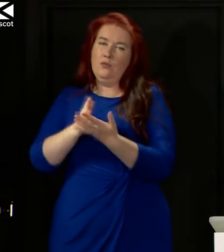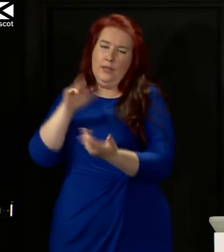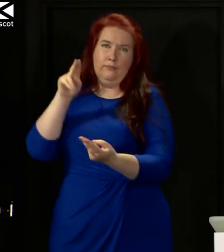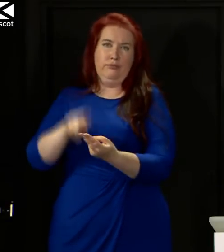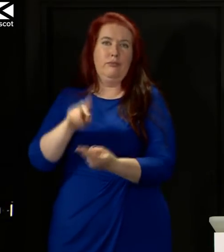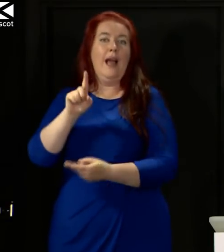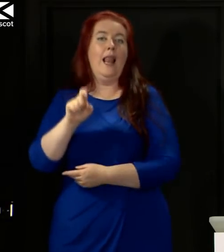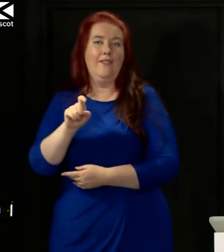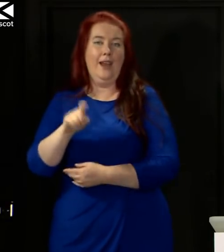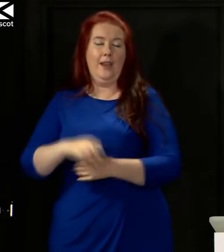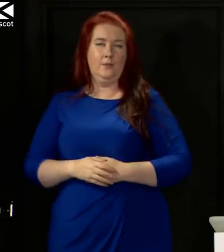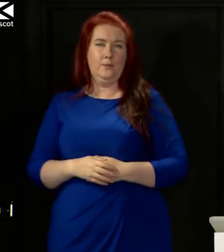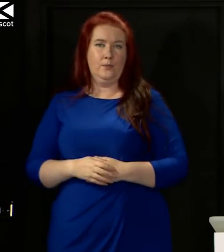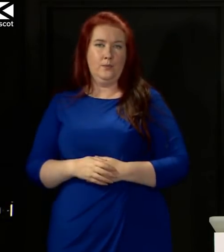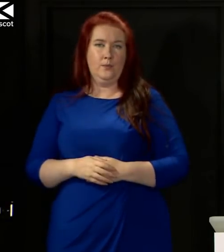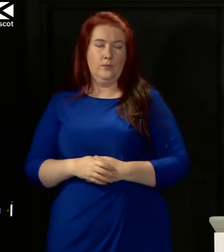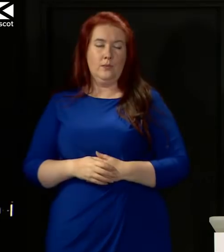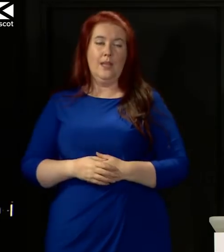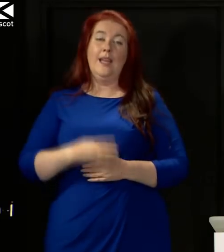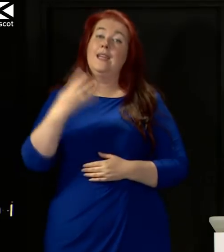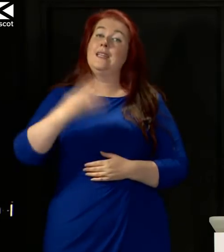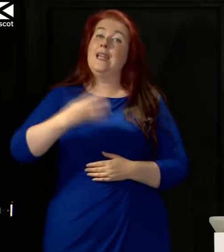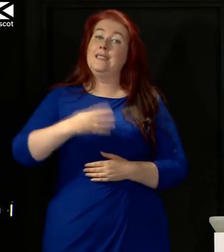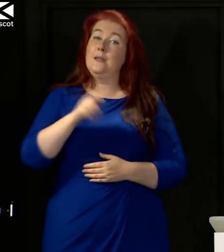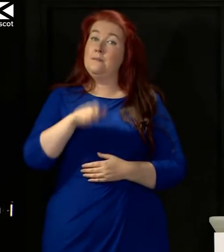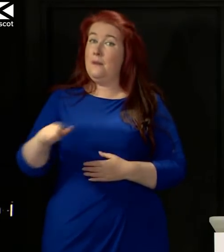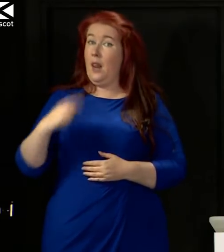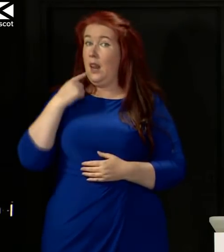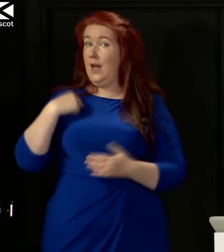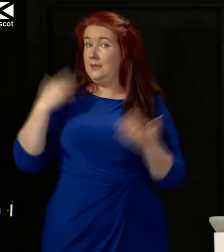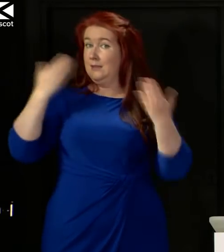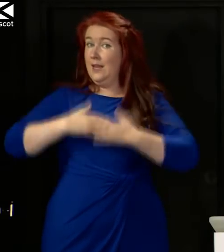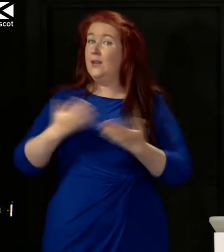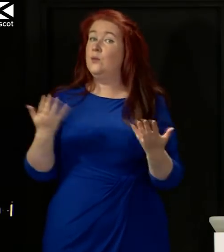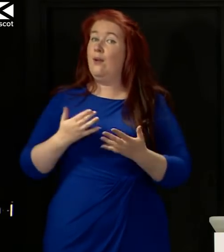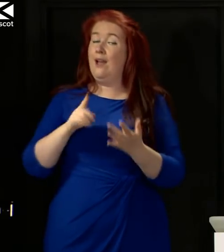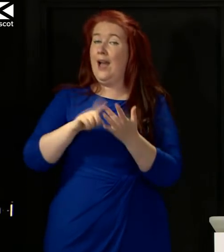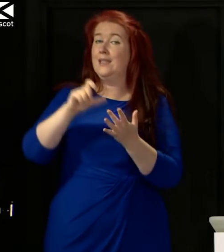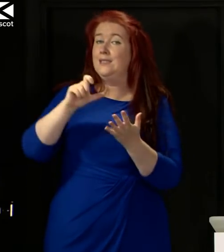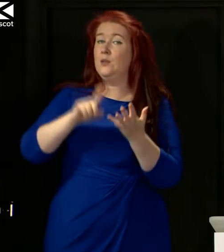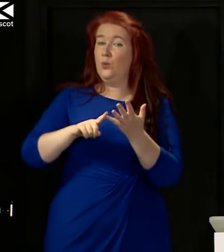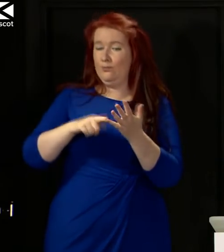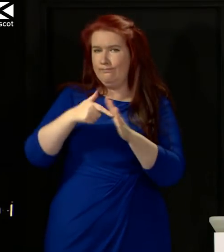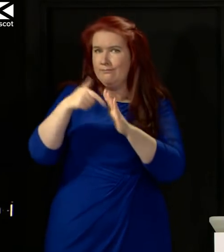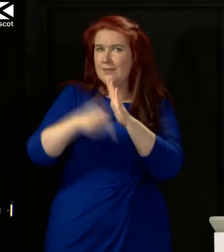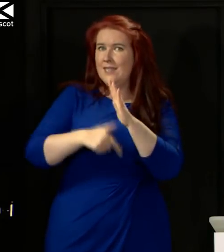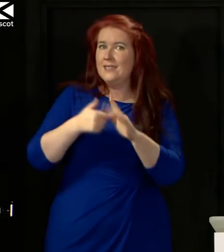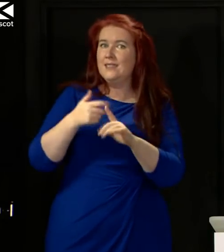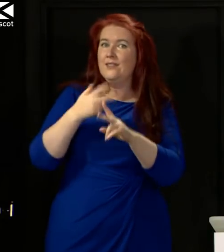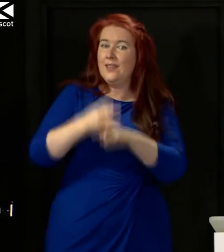A total of 19 people last night were in intensive care with either confirmed or suspected COVID-19